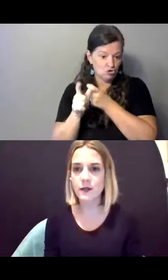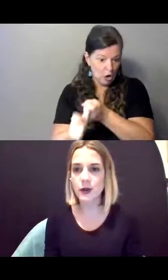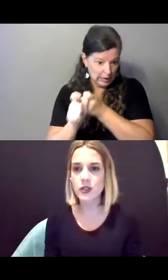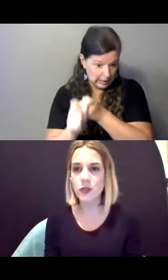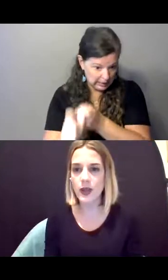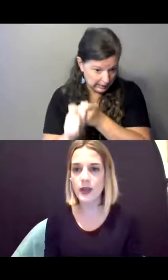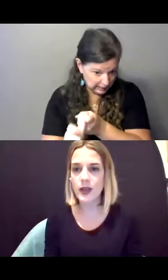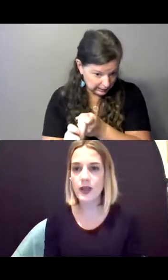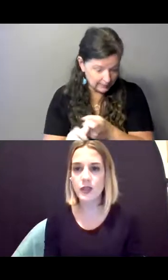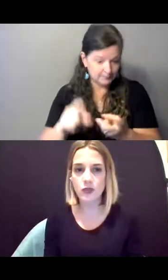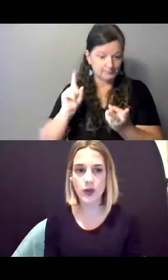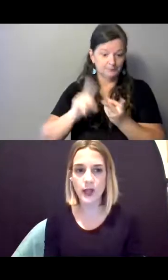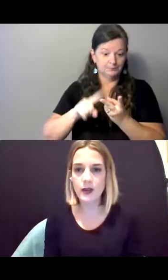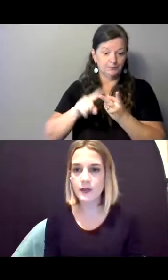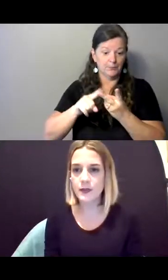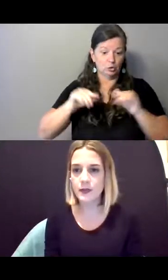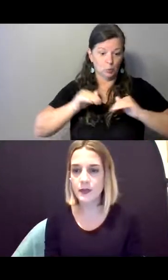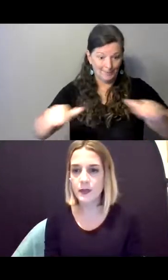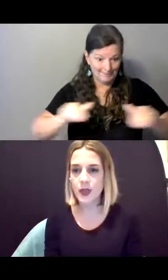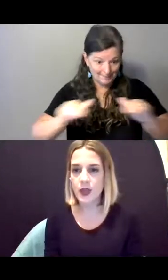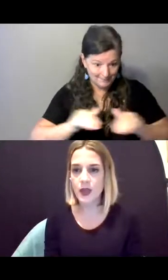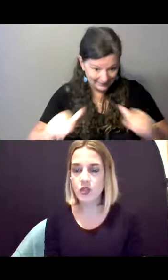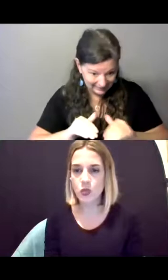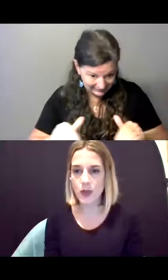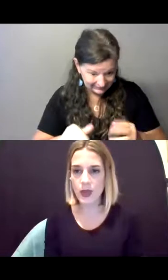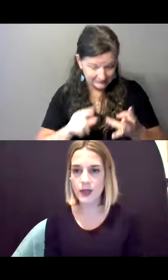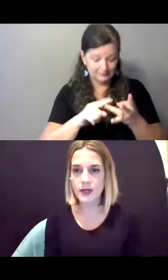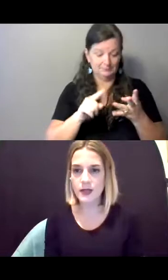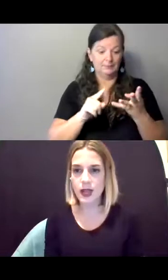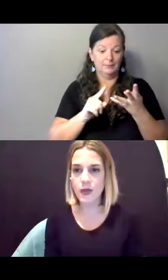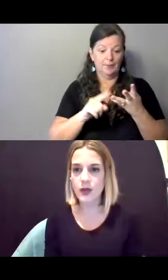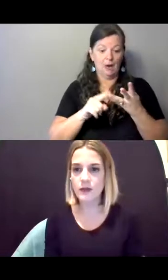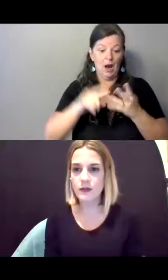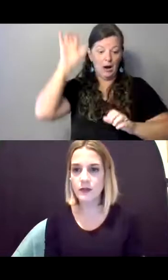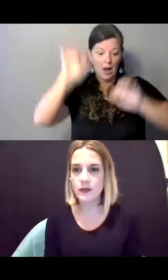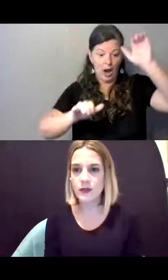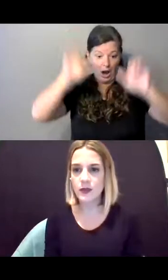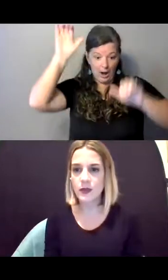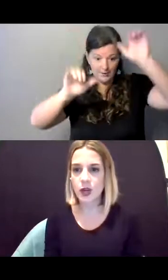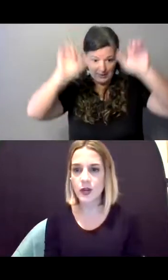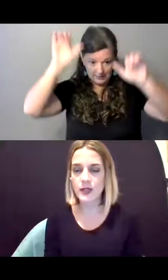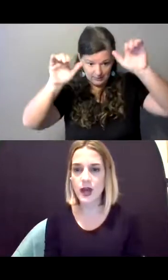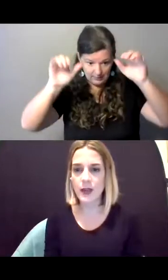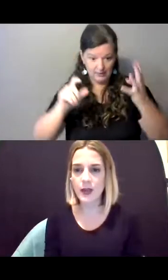The first one is running, swimming is the second one, third is climbing